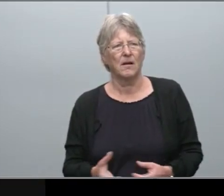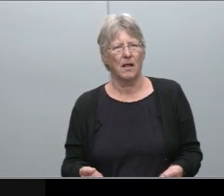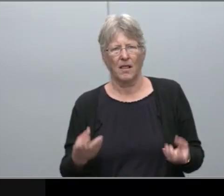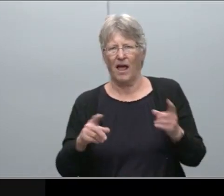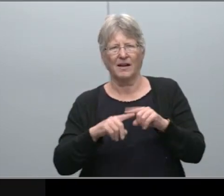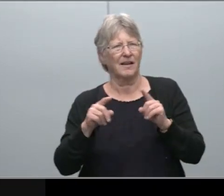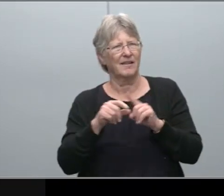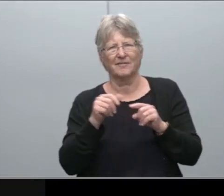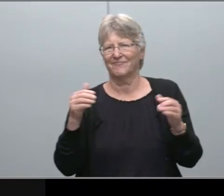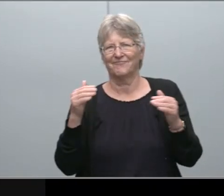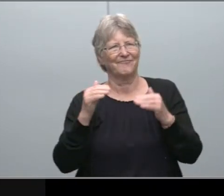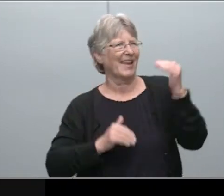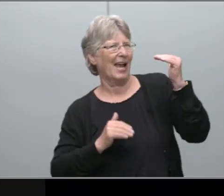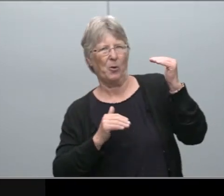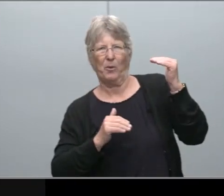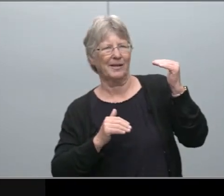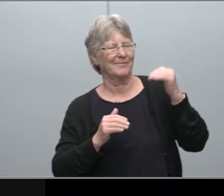and you can join to get into the next question.